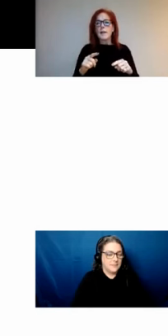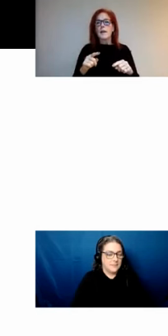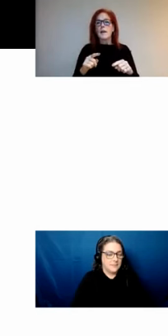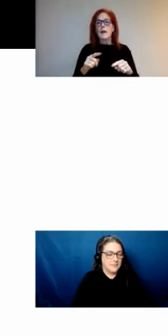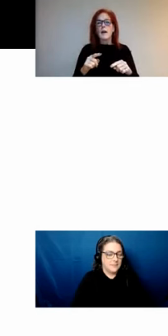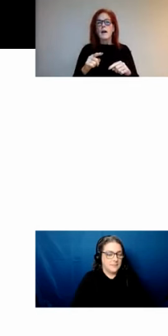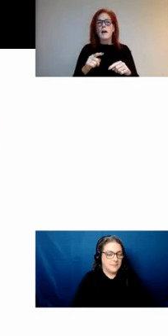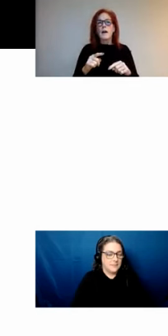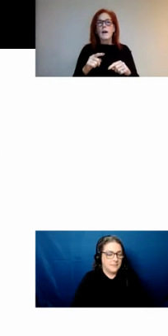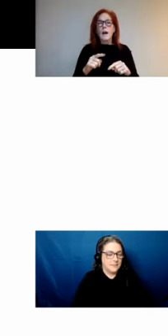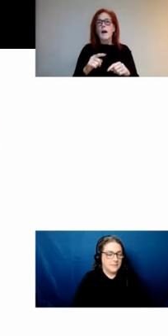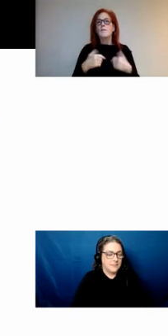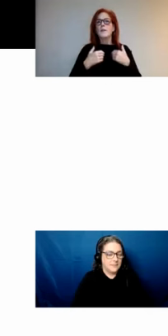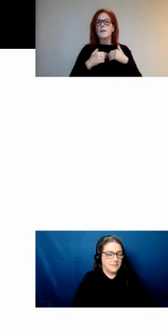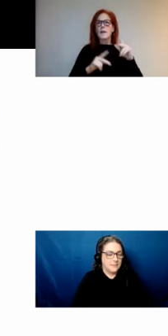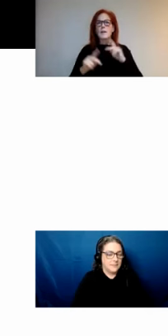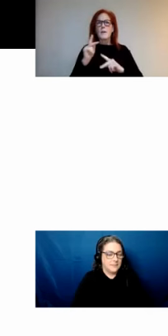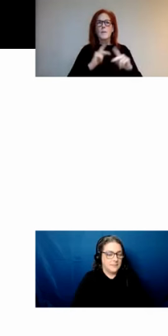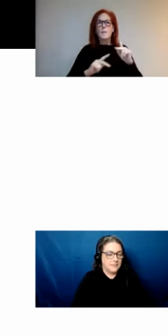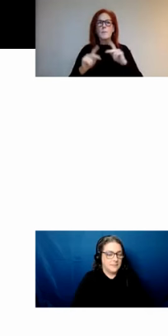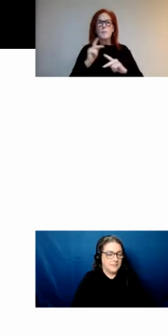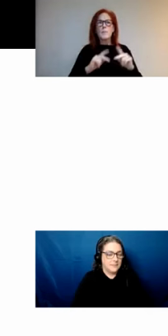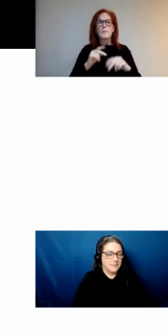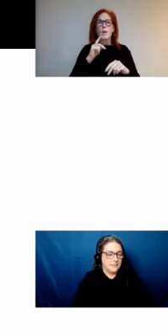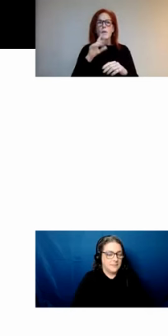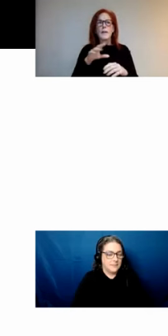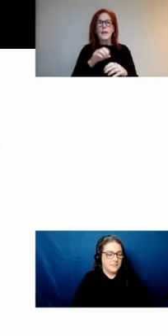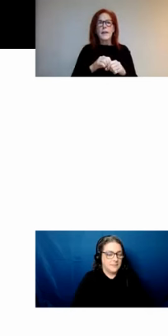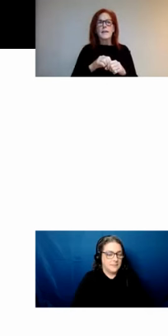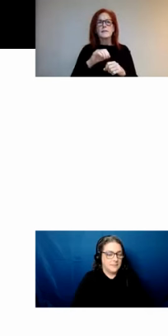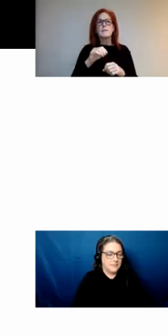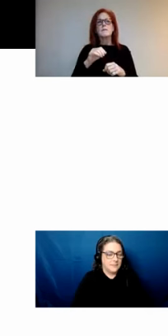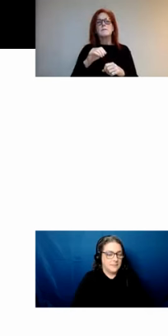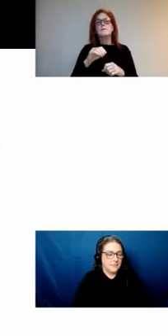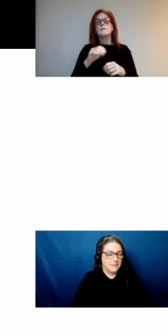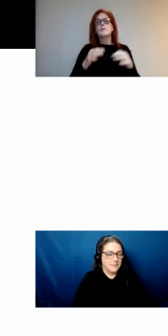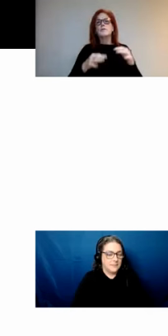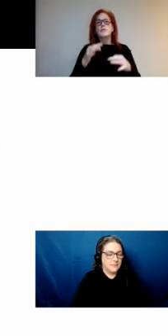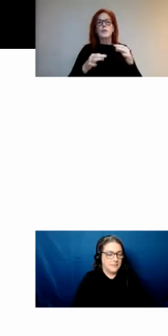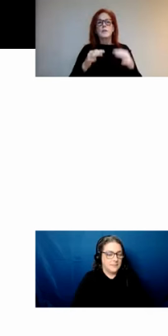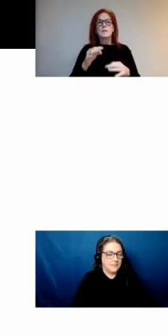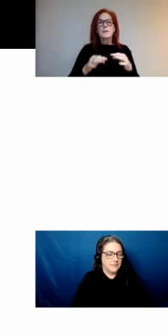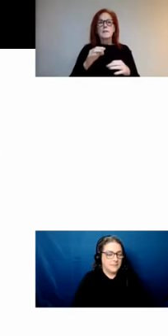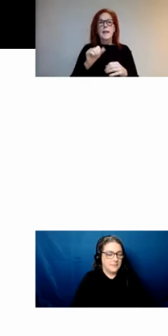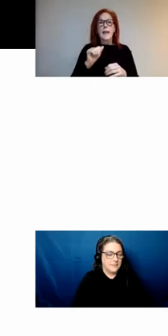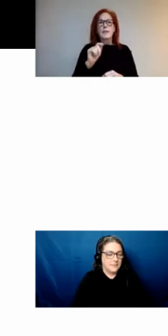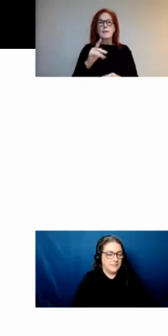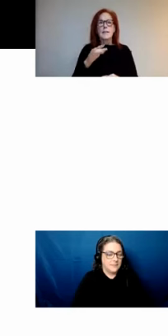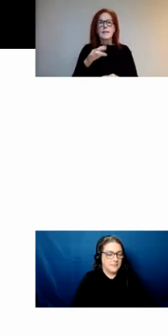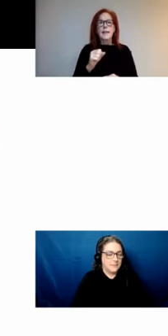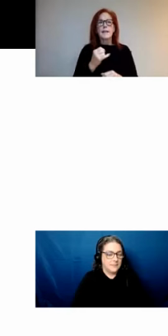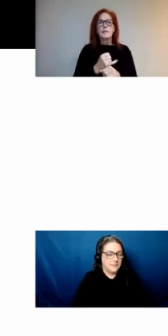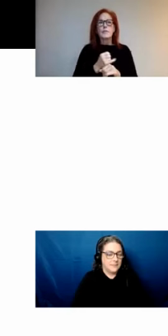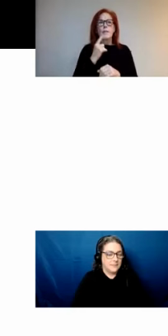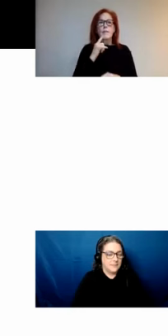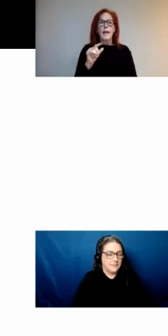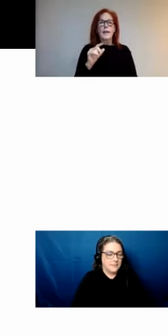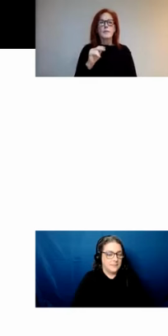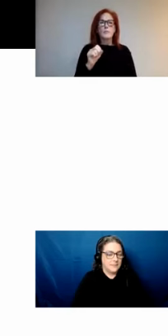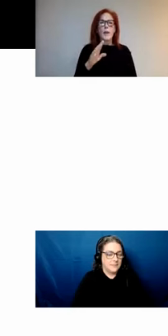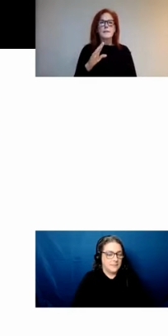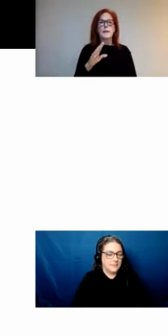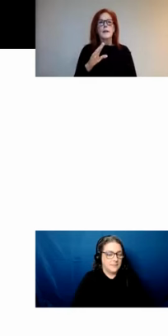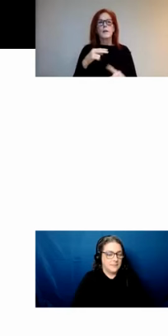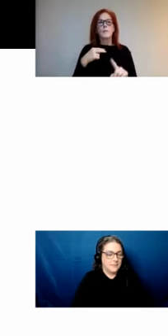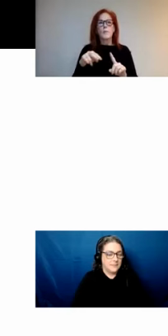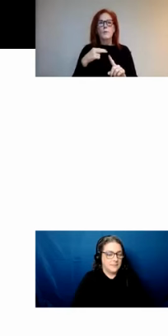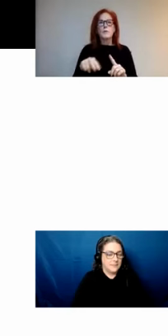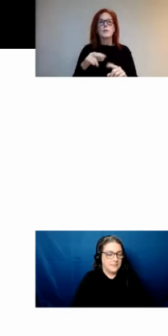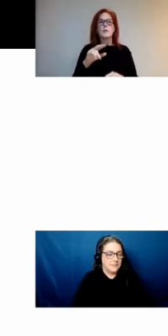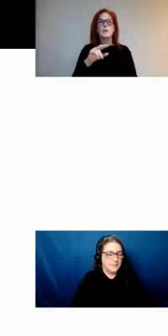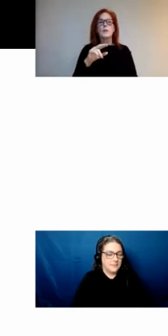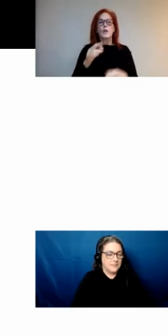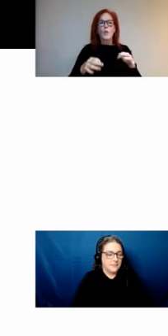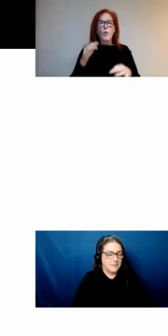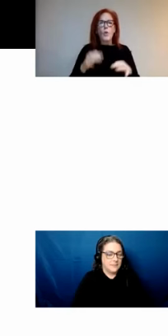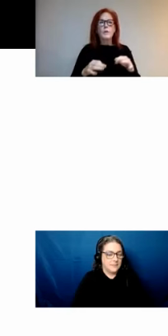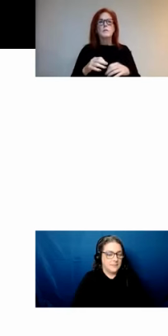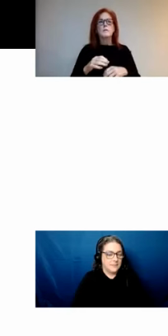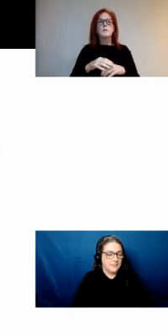I'd like to, you know, say a few of them. Spanish, but also Napoli, Karen, Arabic, behind I. So it kind of shows a representation of the young people we're trying to work with.